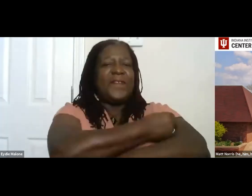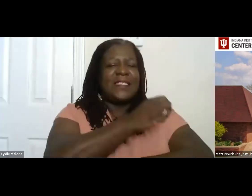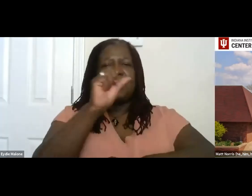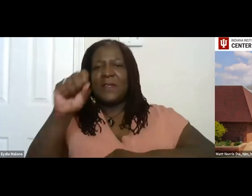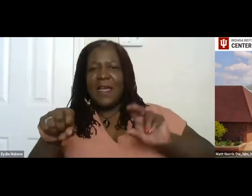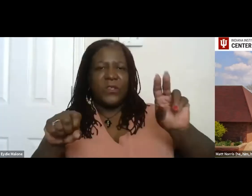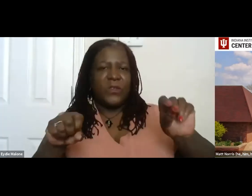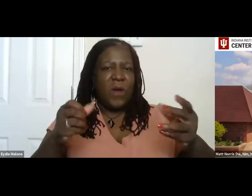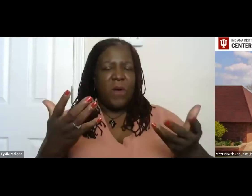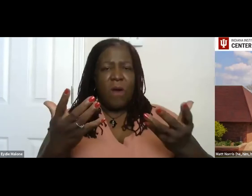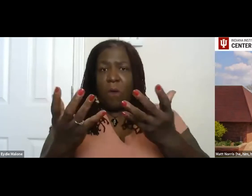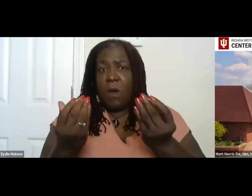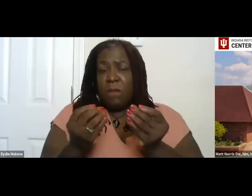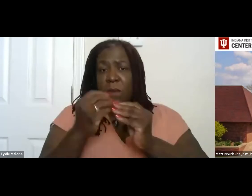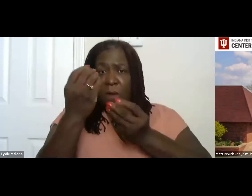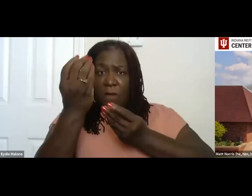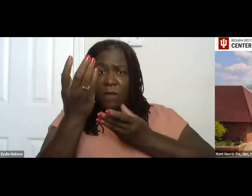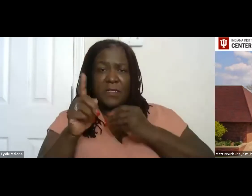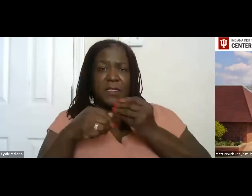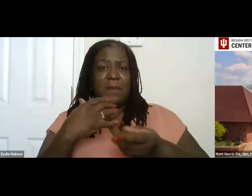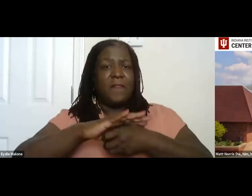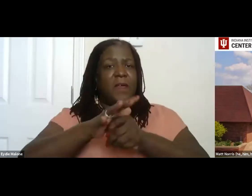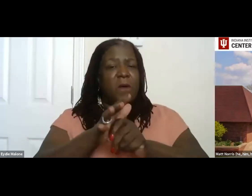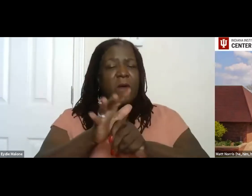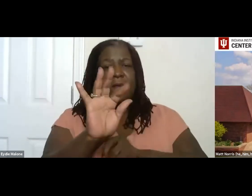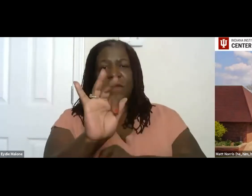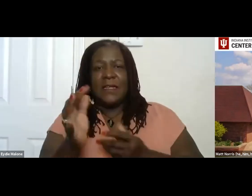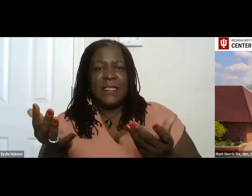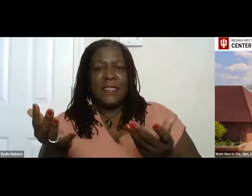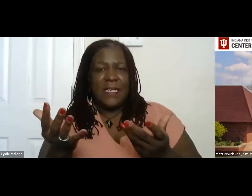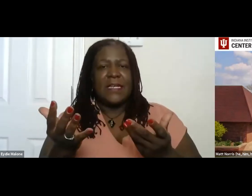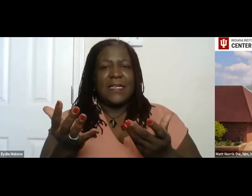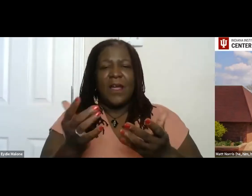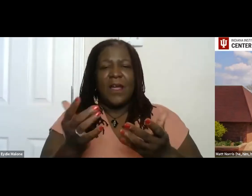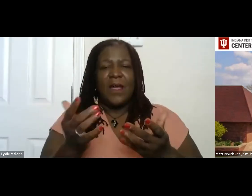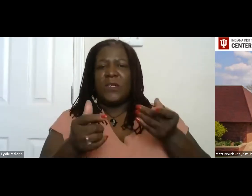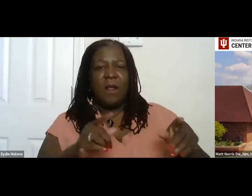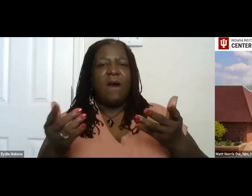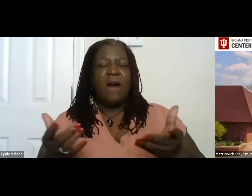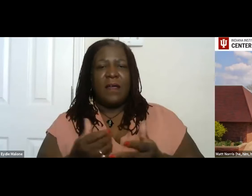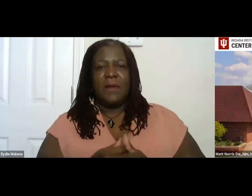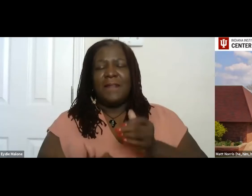more information about the COVID-19, what's going on, the very latest information. At